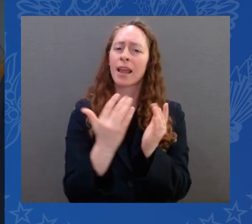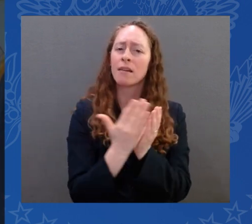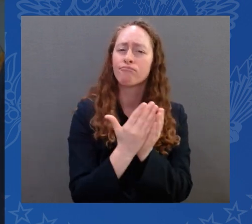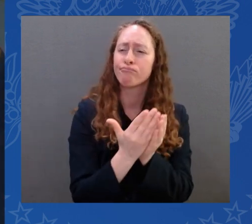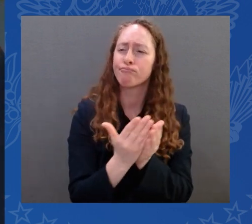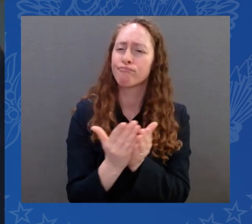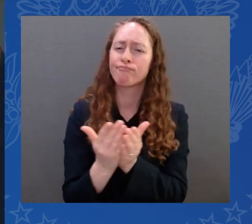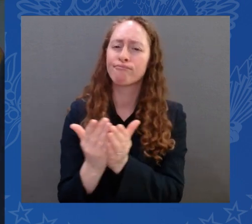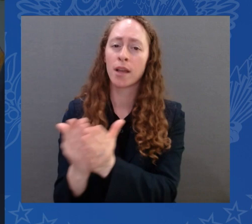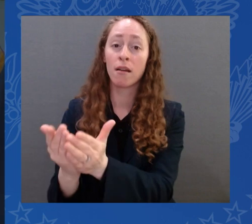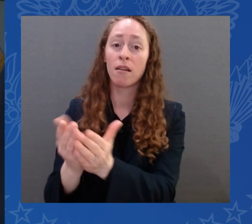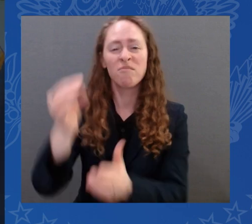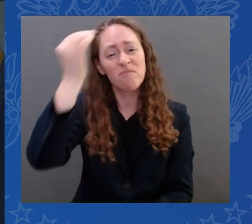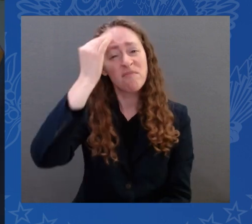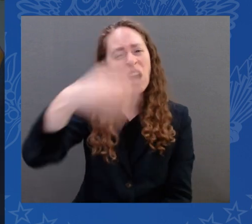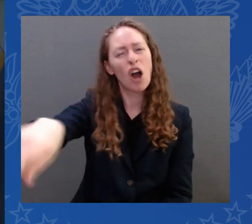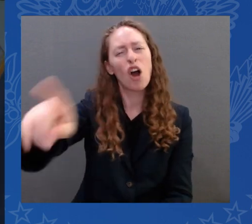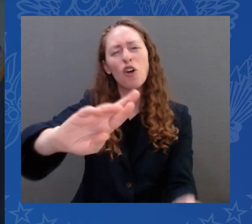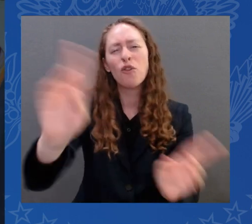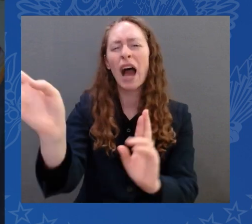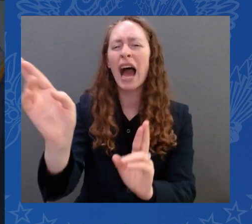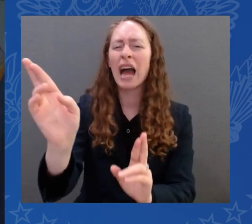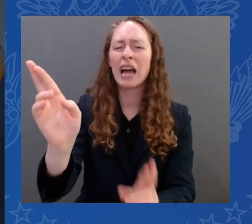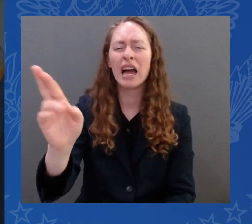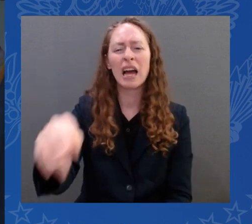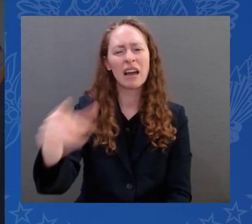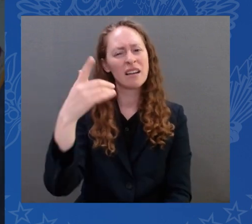to always, always care for your people,